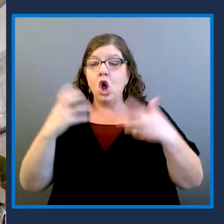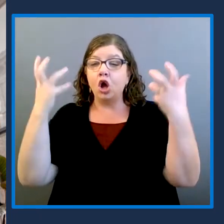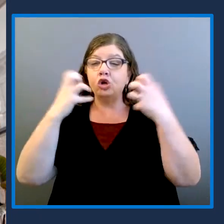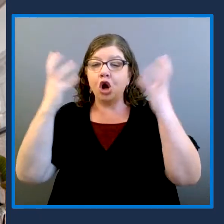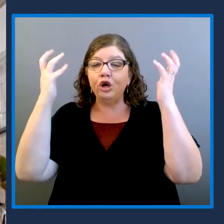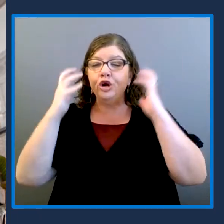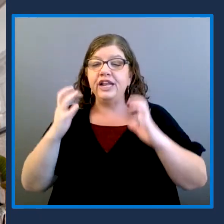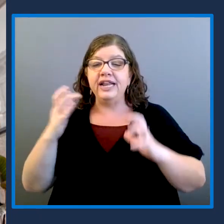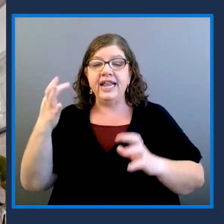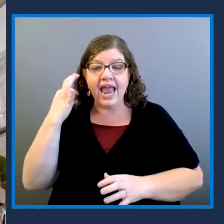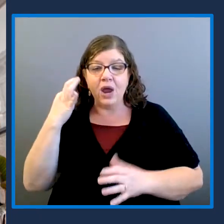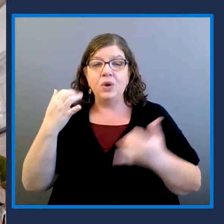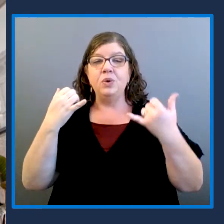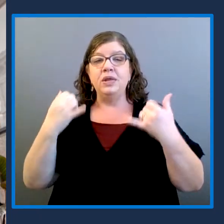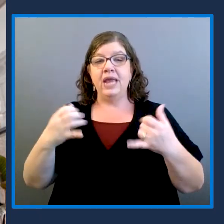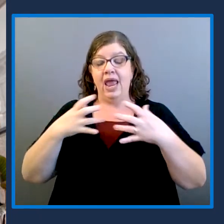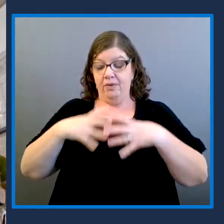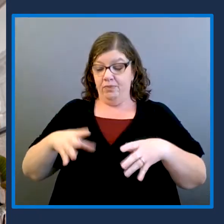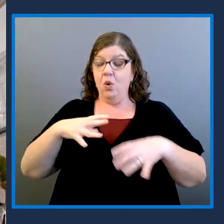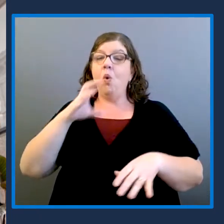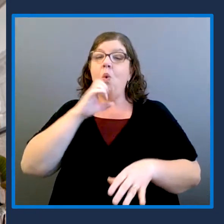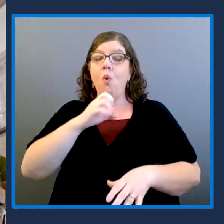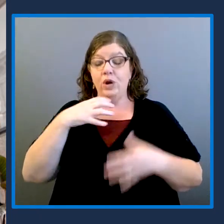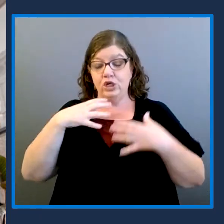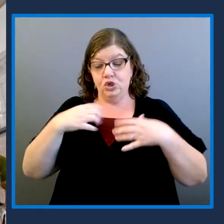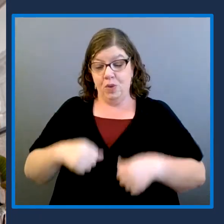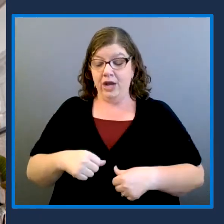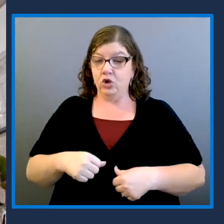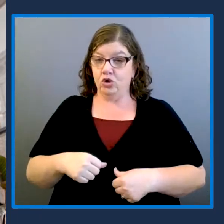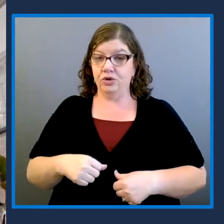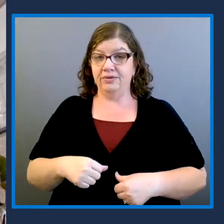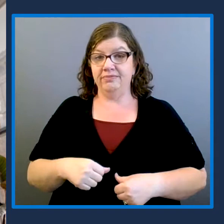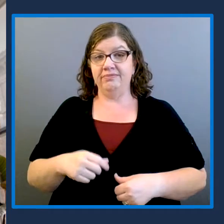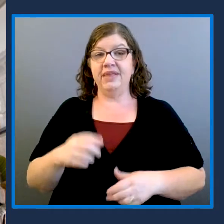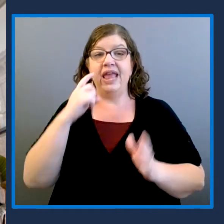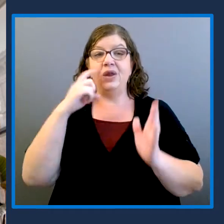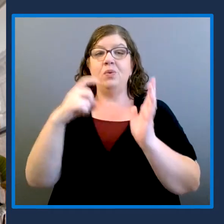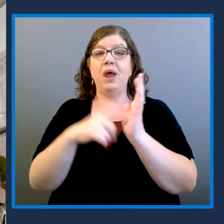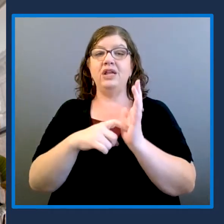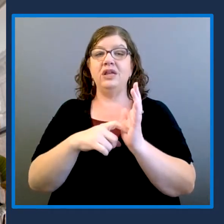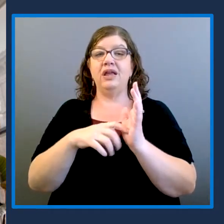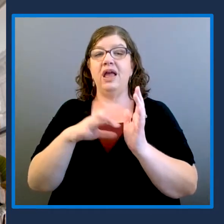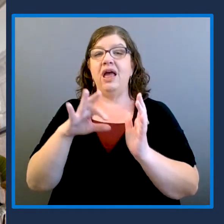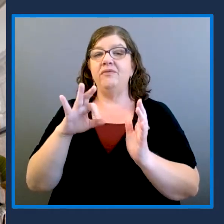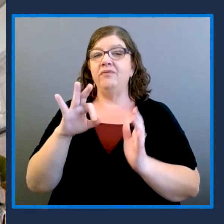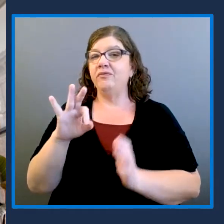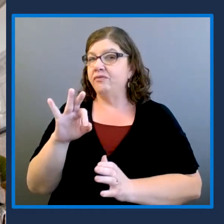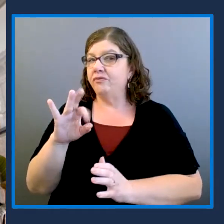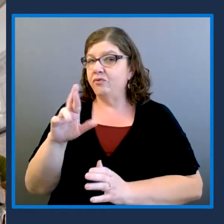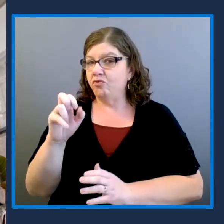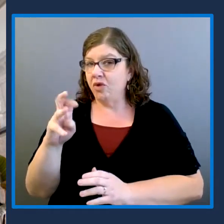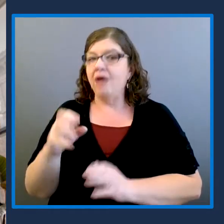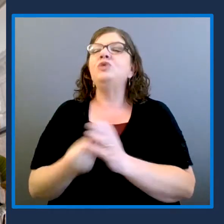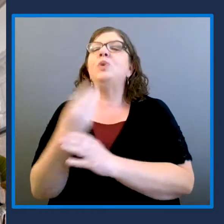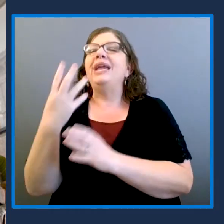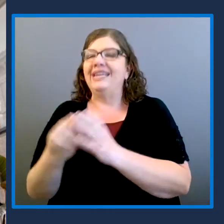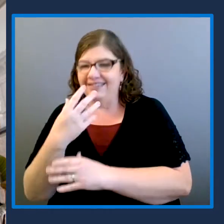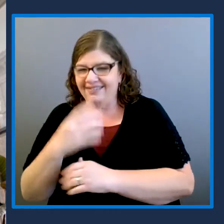have long dark curly hair and today i am wearing a orange sweater in recognition of spring um to give